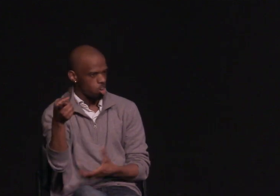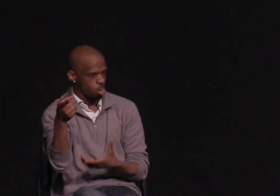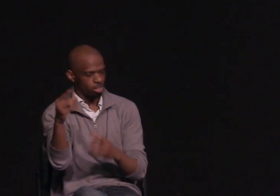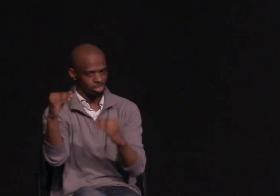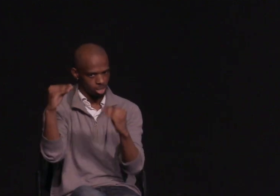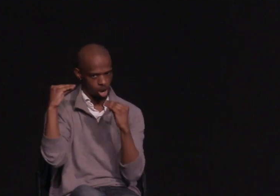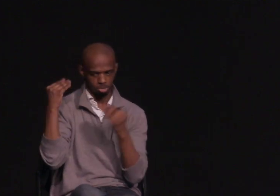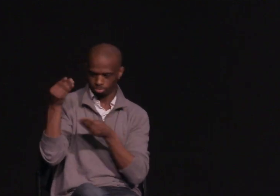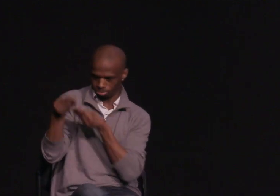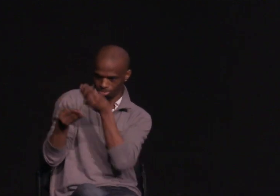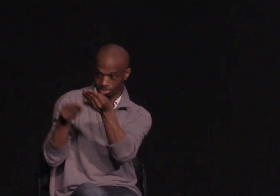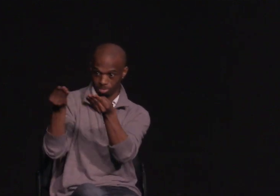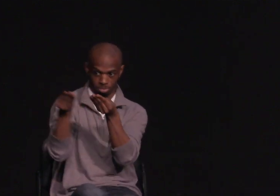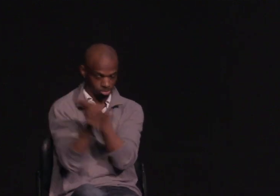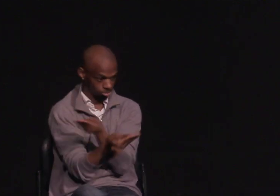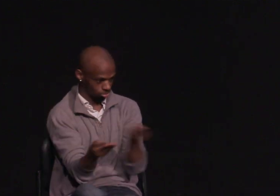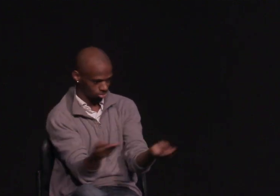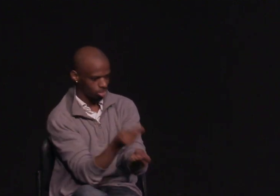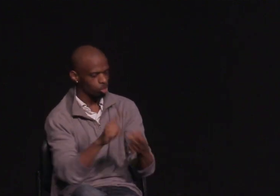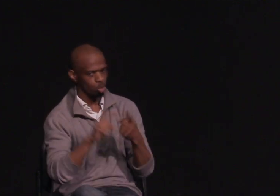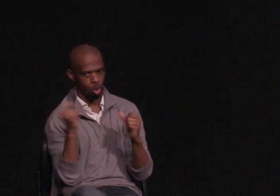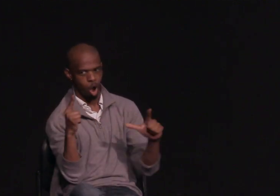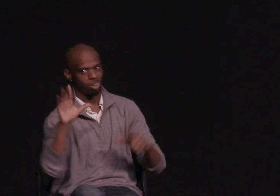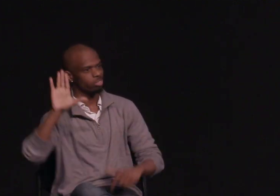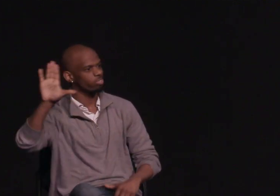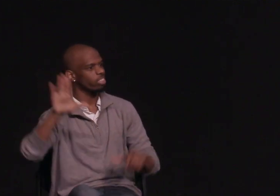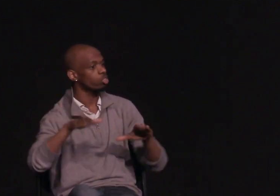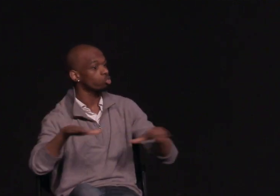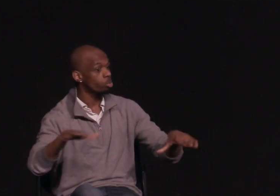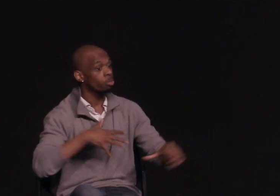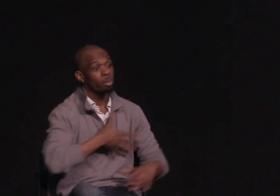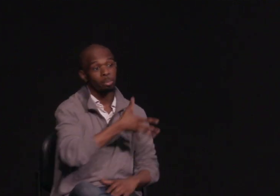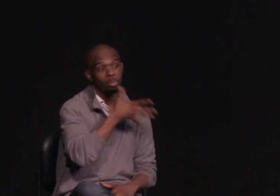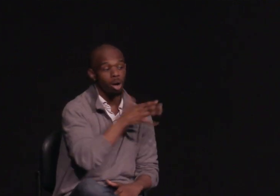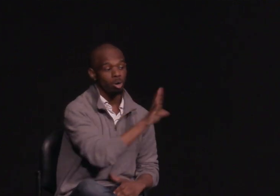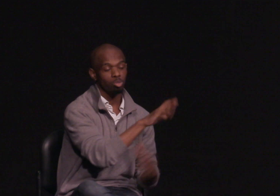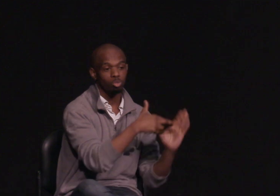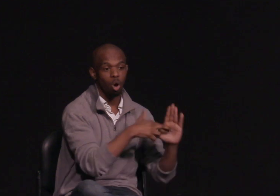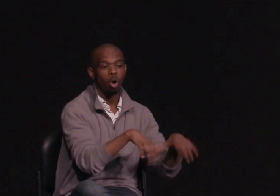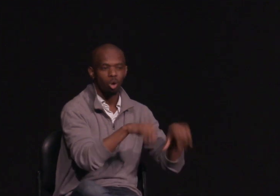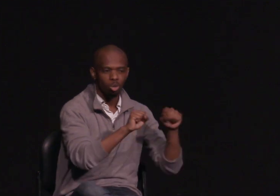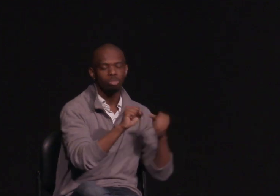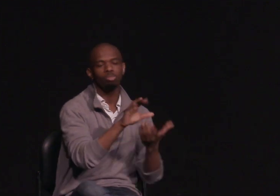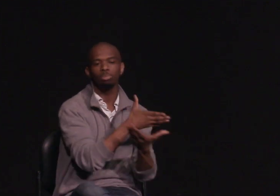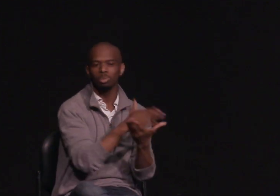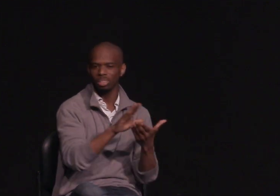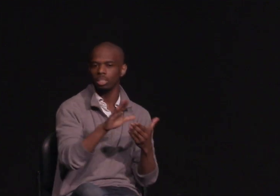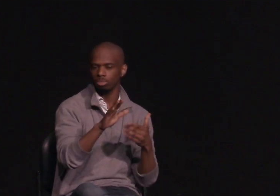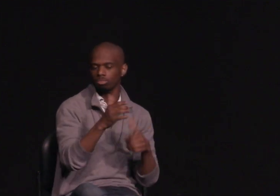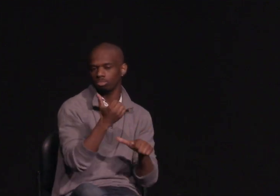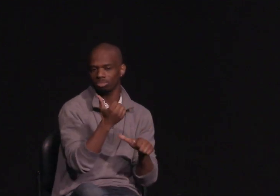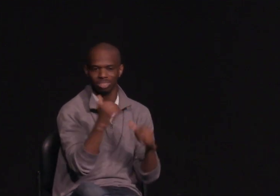to all his children from my mom, who was a musical minister at our church, to my Uncle Don, who was the house songwriter for the